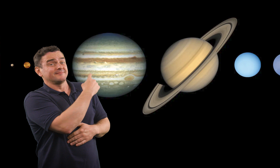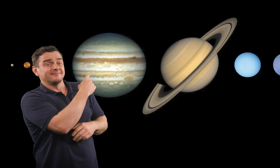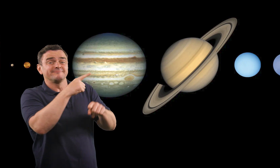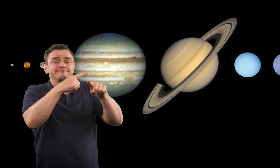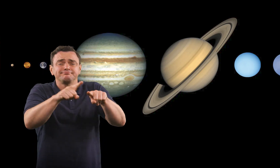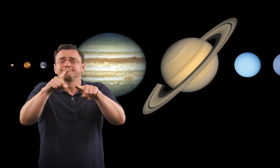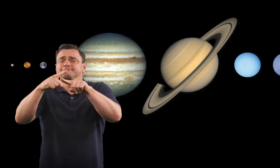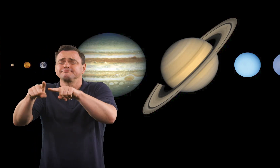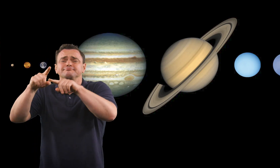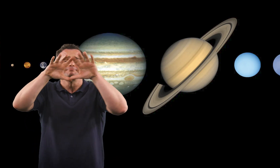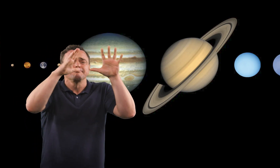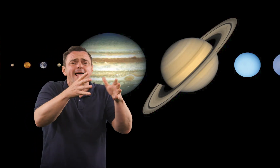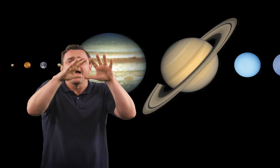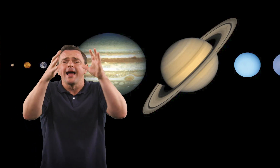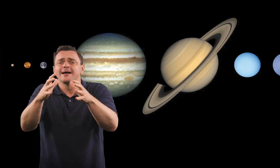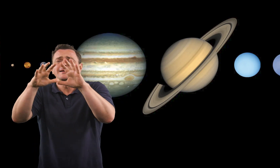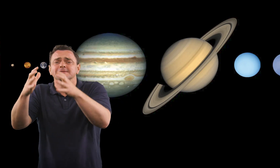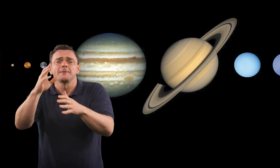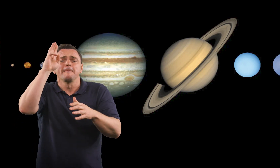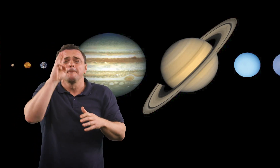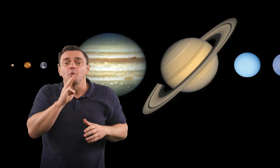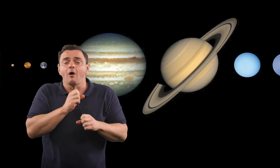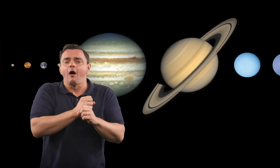All the planets and moons like the ones here behind me have their own gravity.